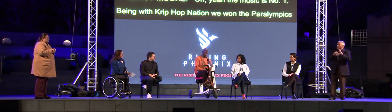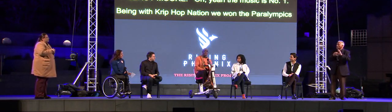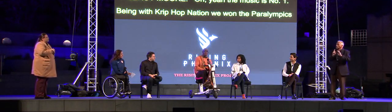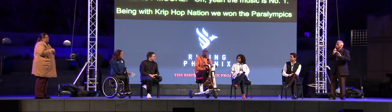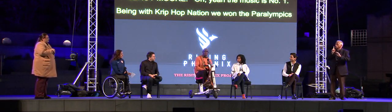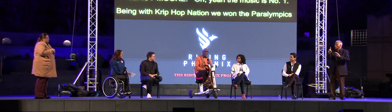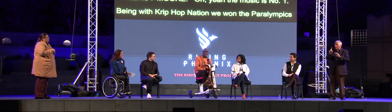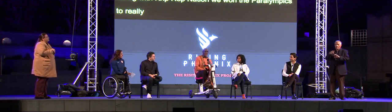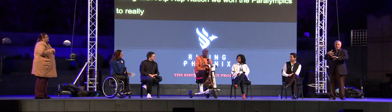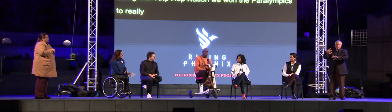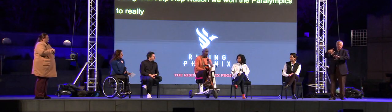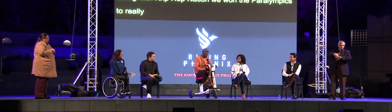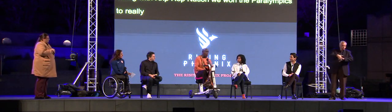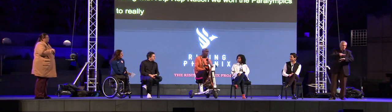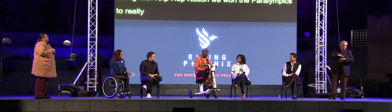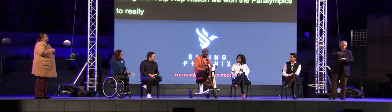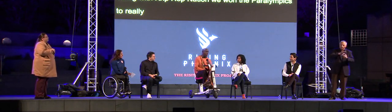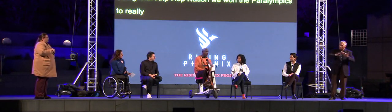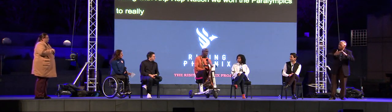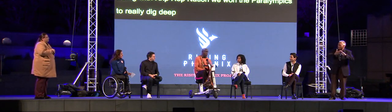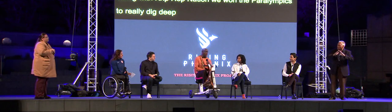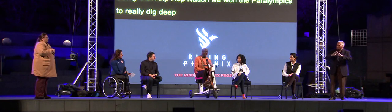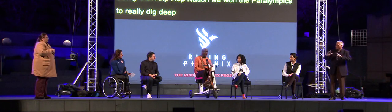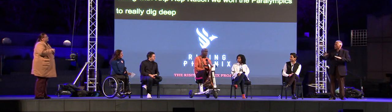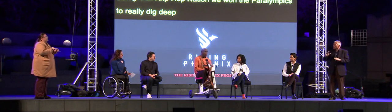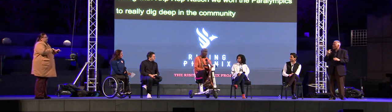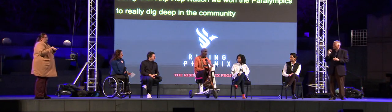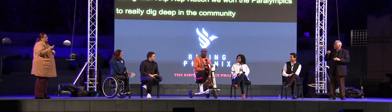in the community, like Krip Hop is doing.